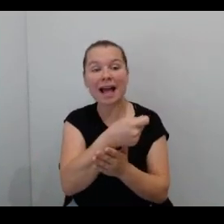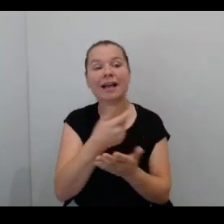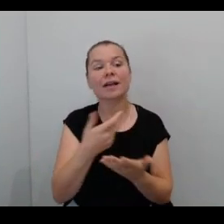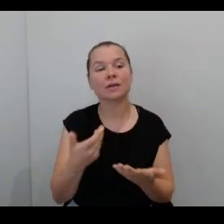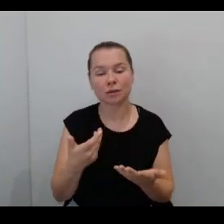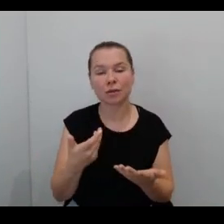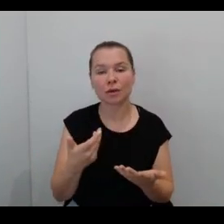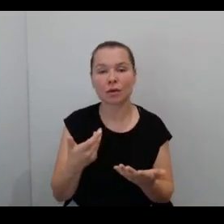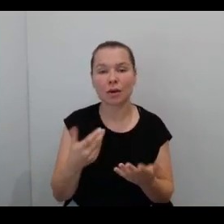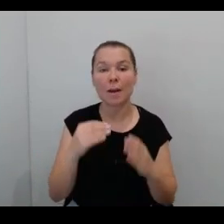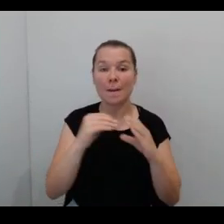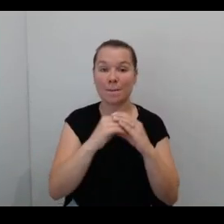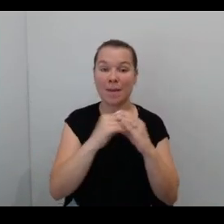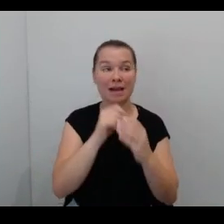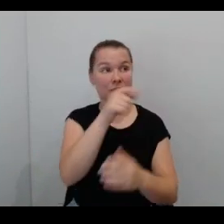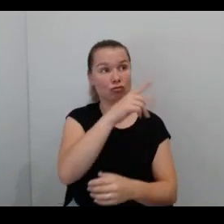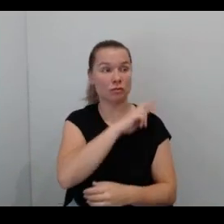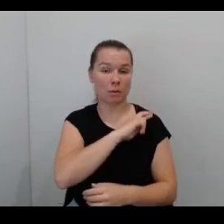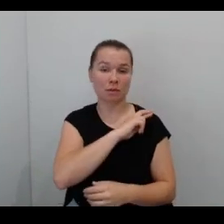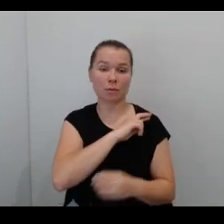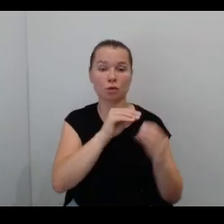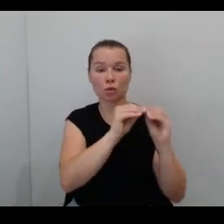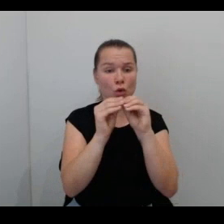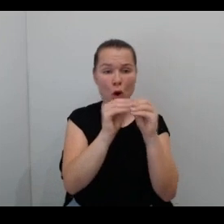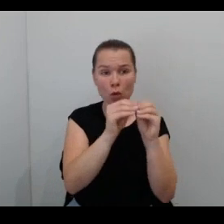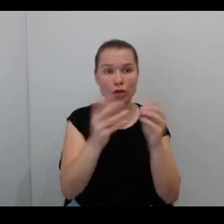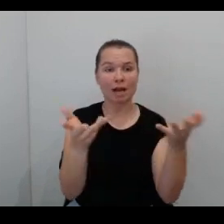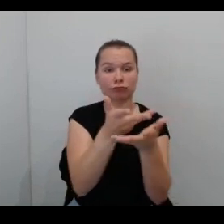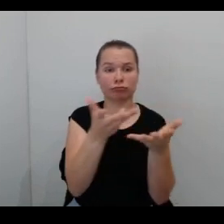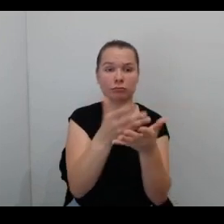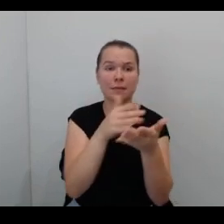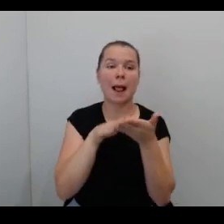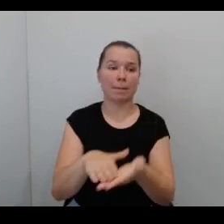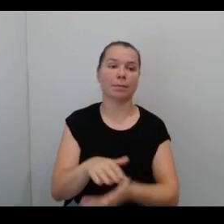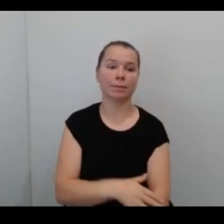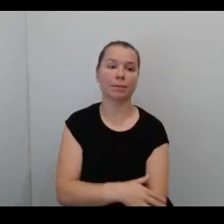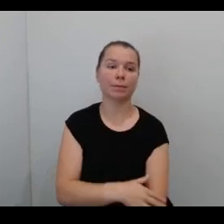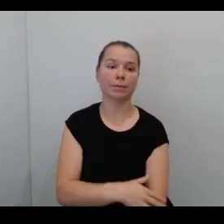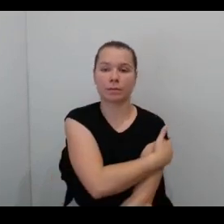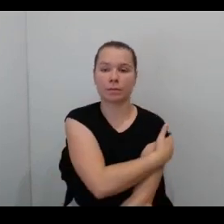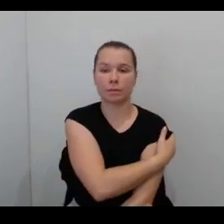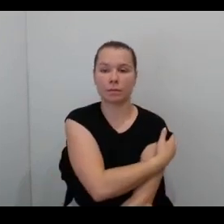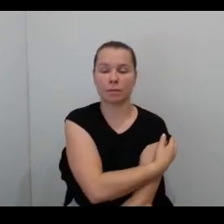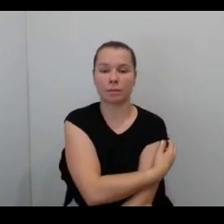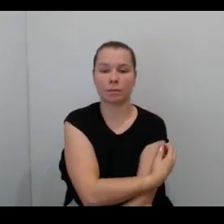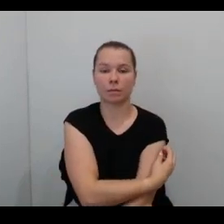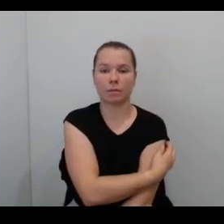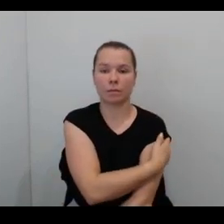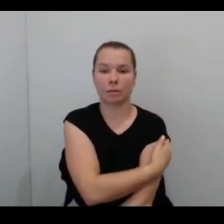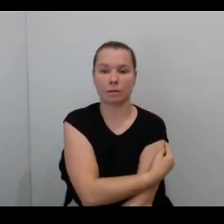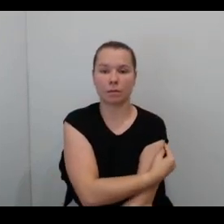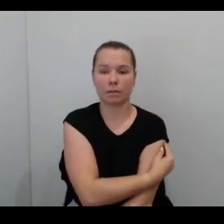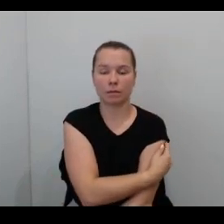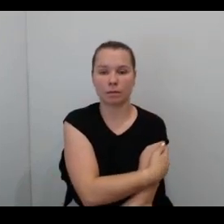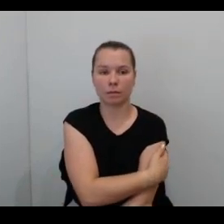Banks are responsive to those requests. Which is really important, whereas if they have an asset.